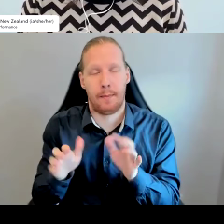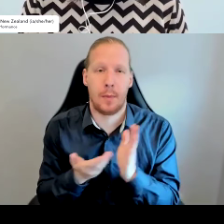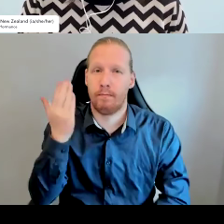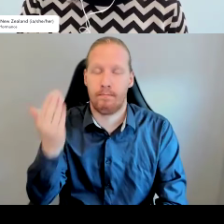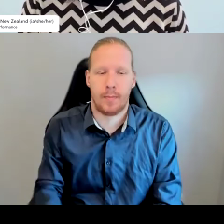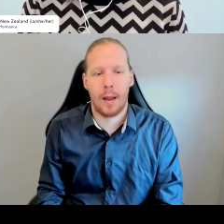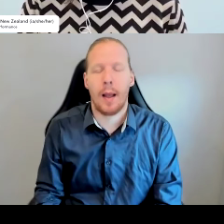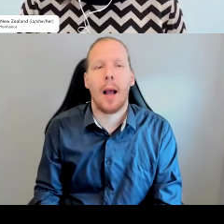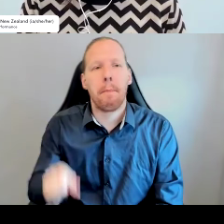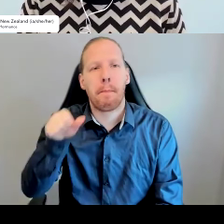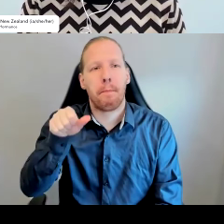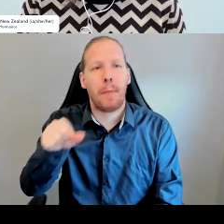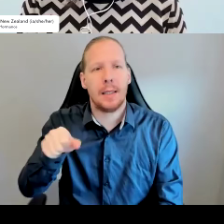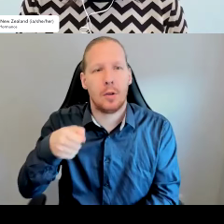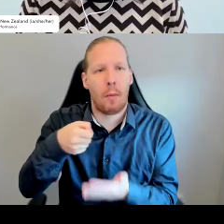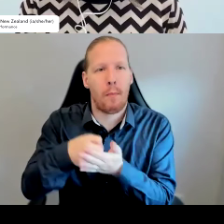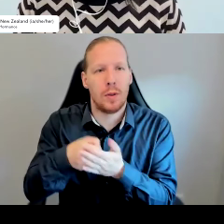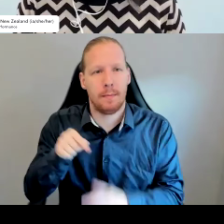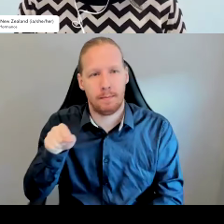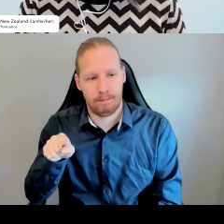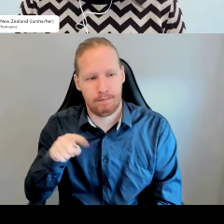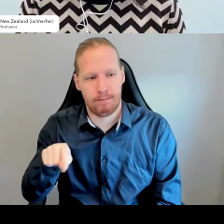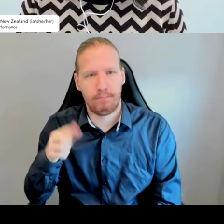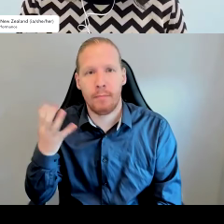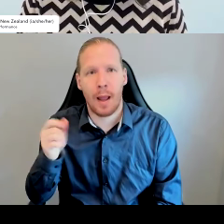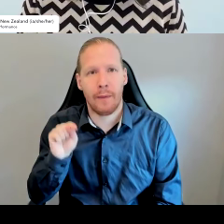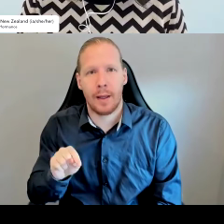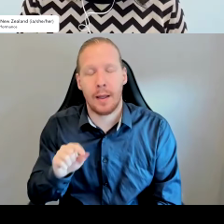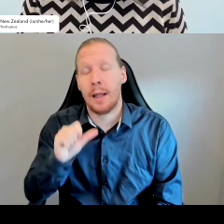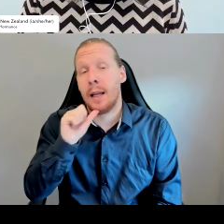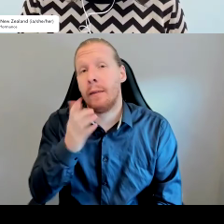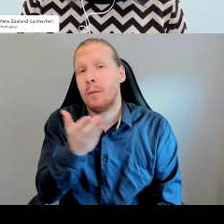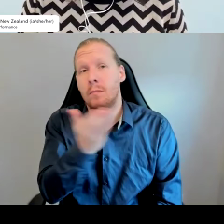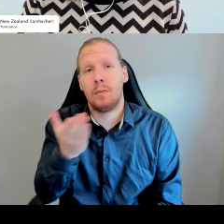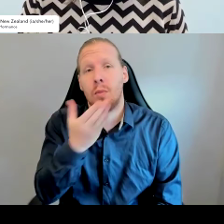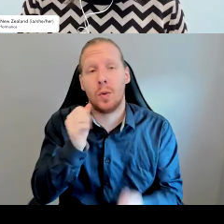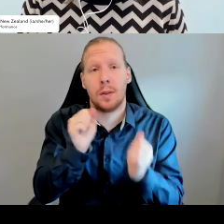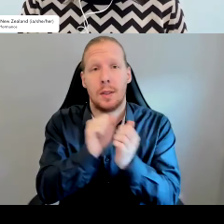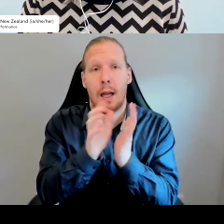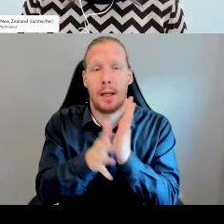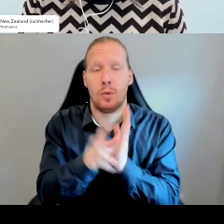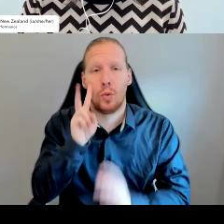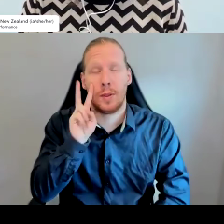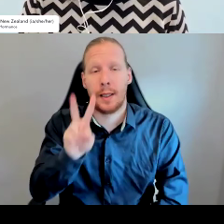the bottom of your screen. If you use New Zealand Sign Language, you'll see our interpreters, Rangi